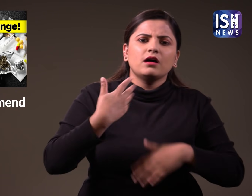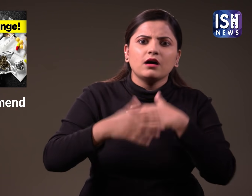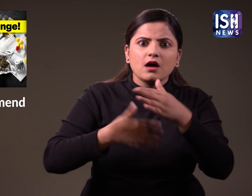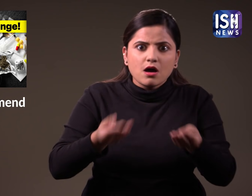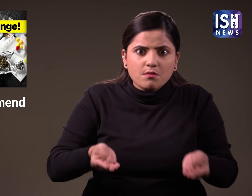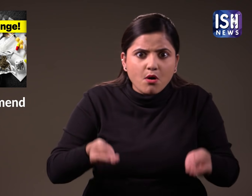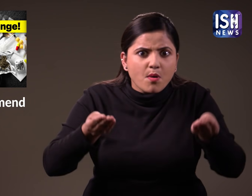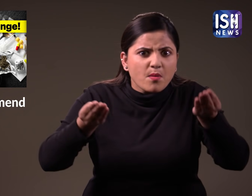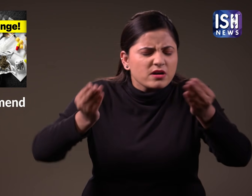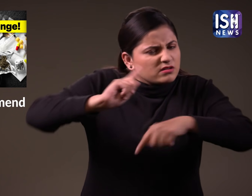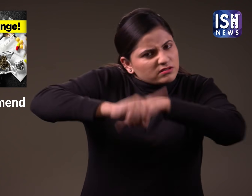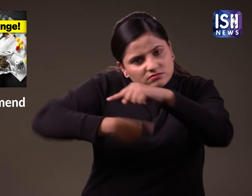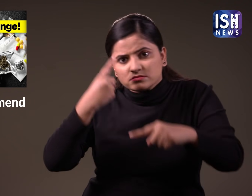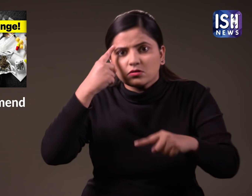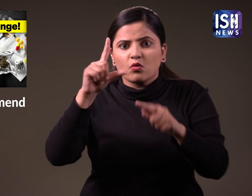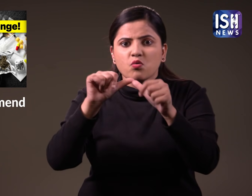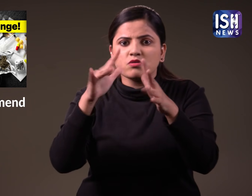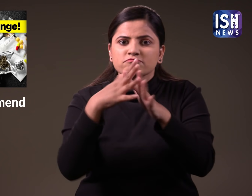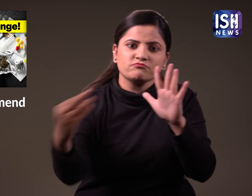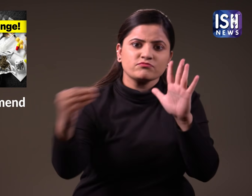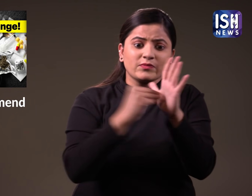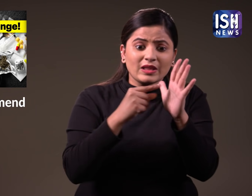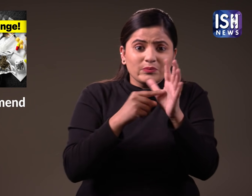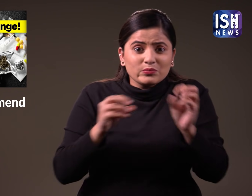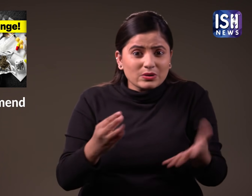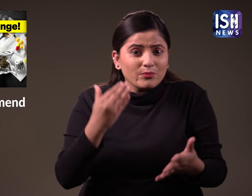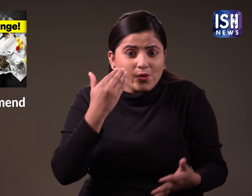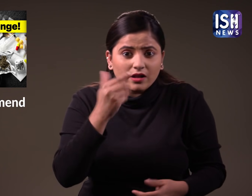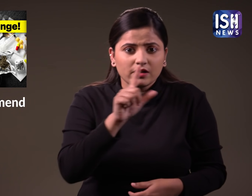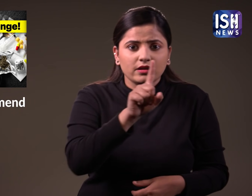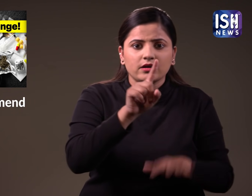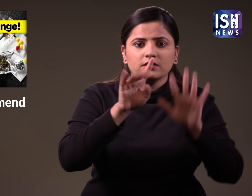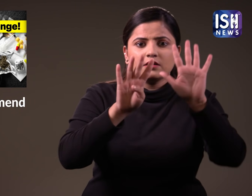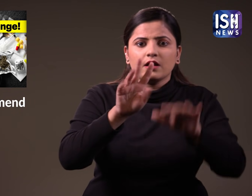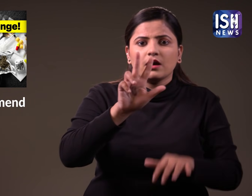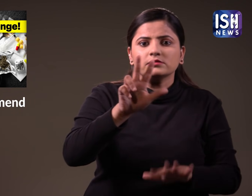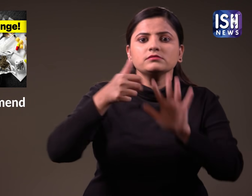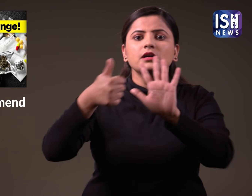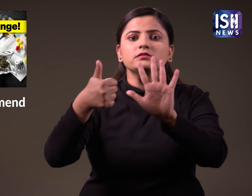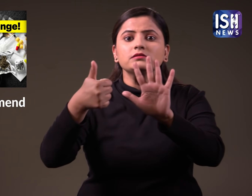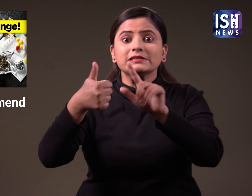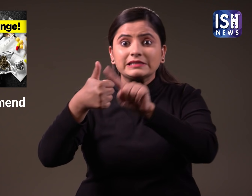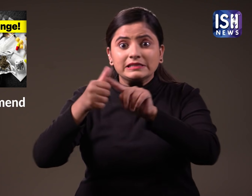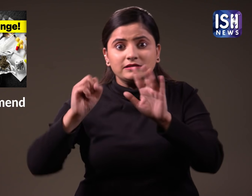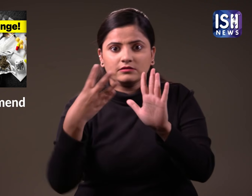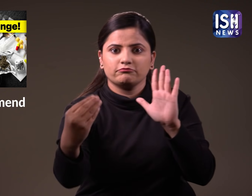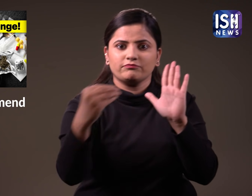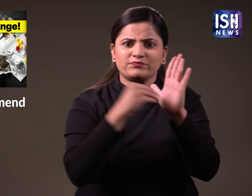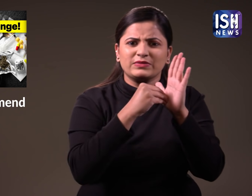However, a rise in drug consumption led India to implement its own act on 1986.